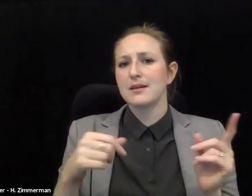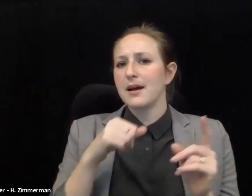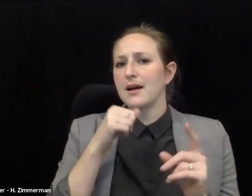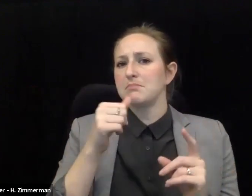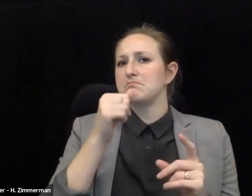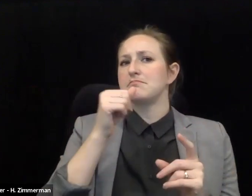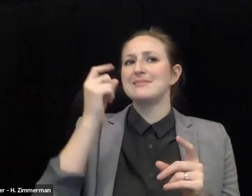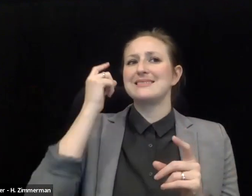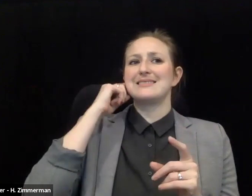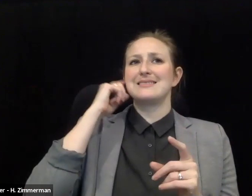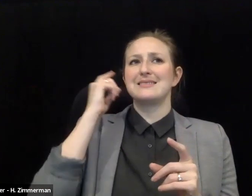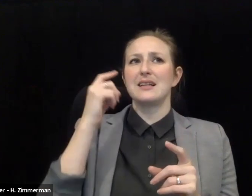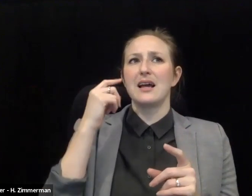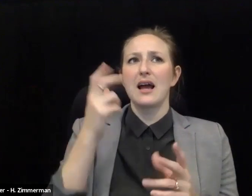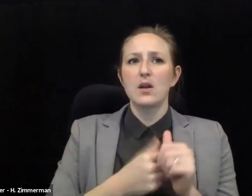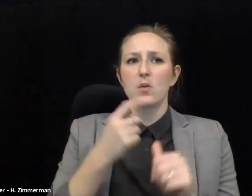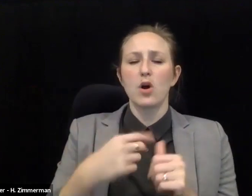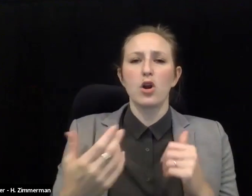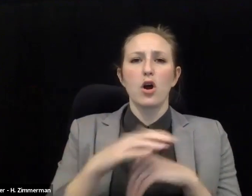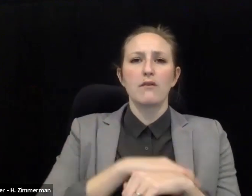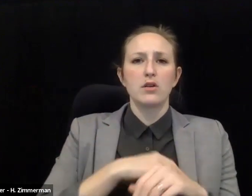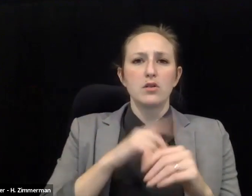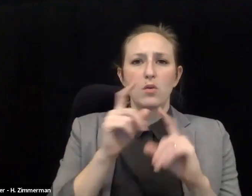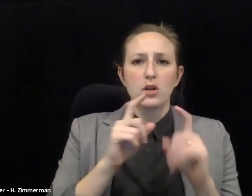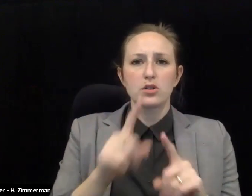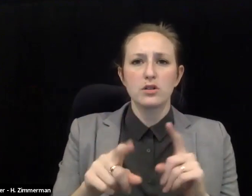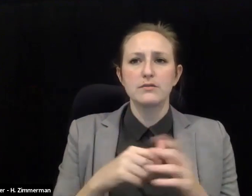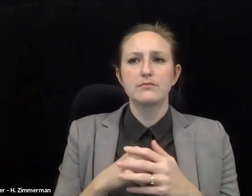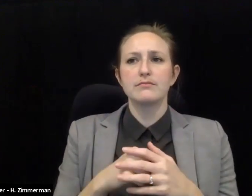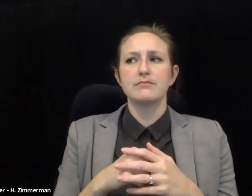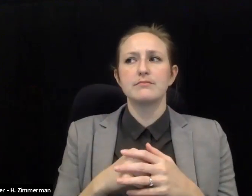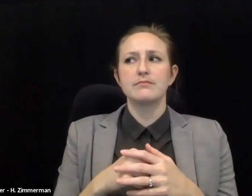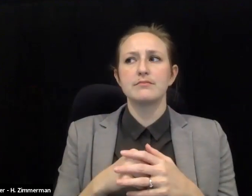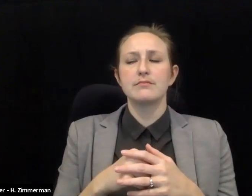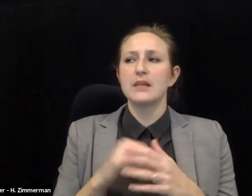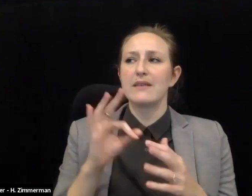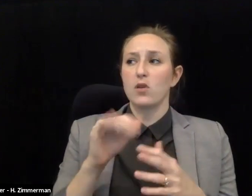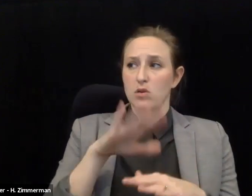question of whether or not or whether or not any of those online services like seven cups